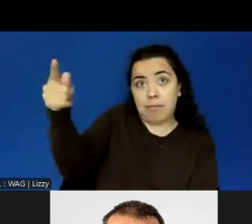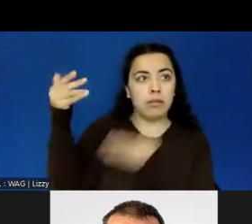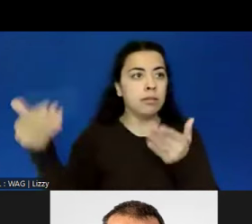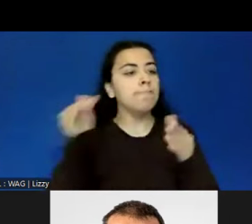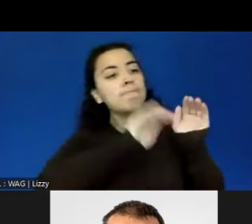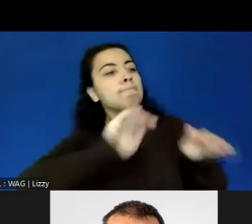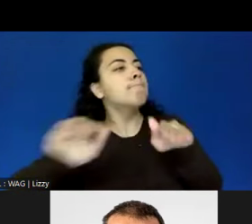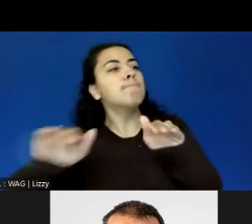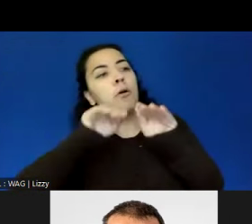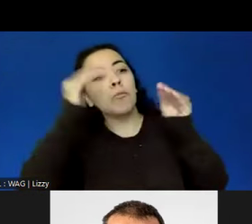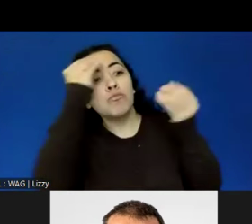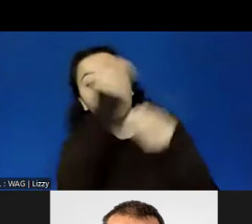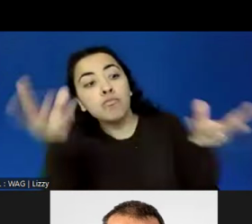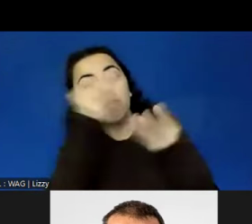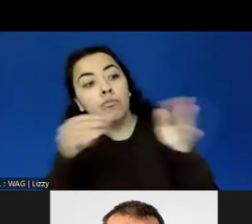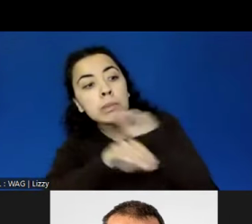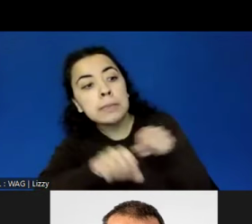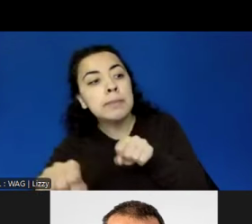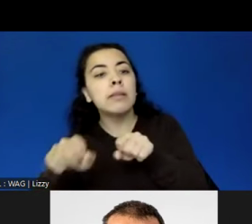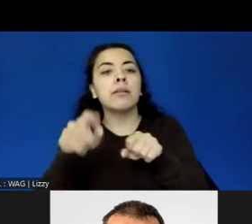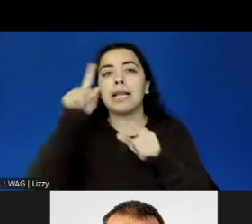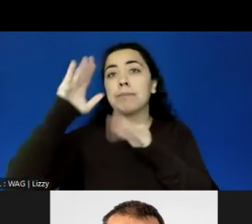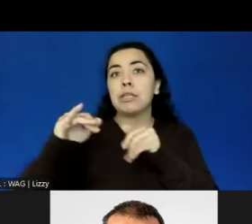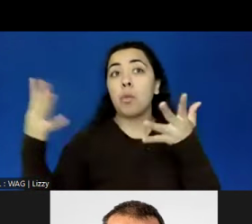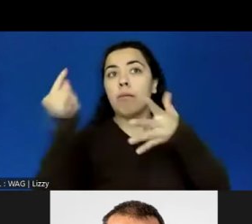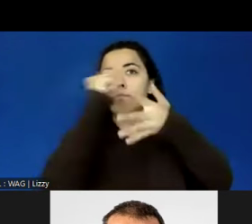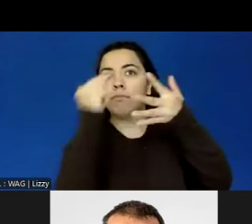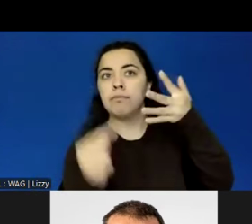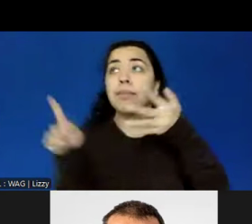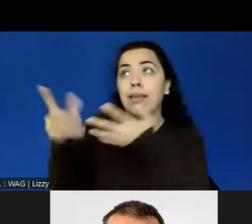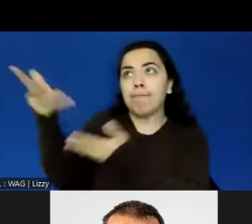they are often working with the stakeholders to let them know how projects are moving, what the